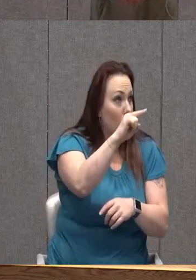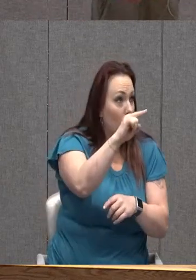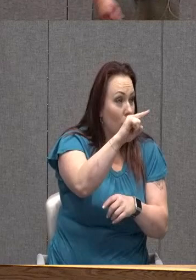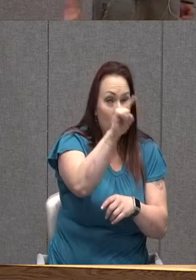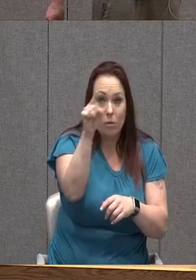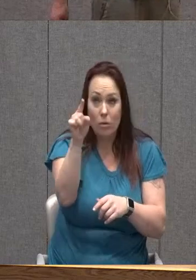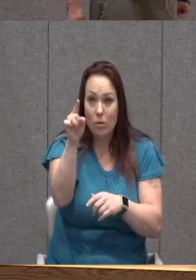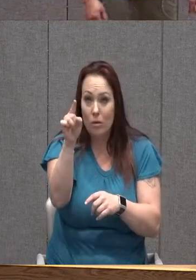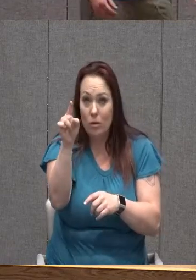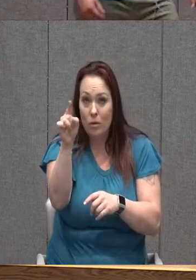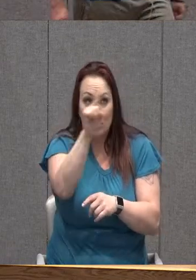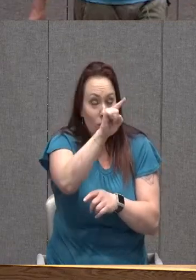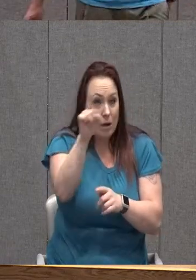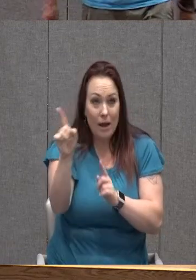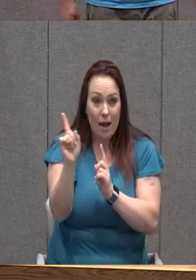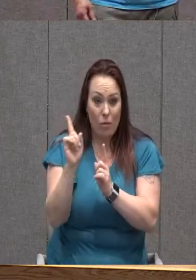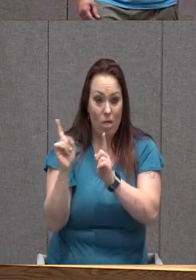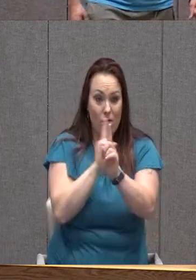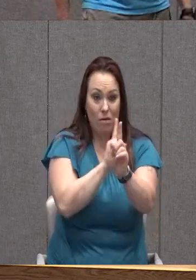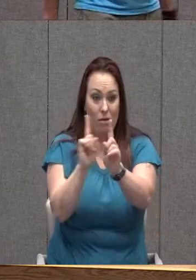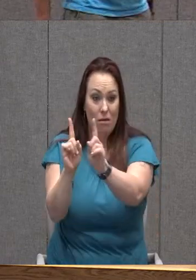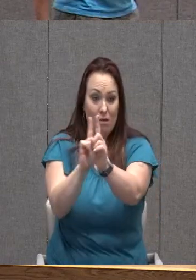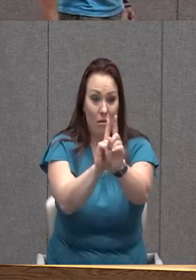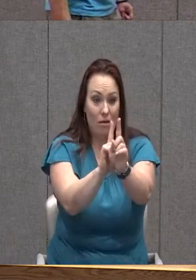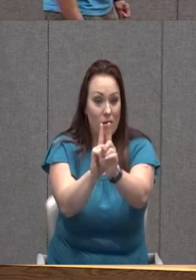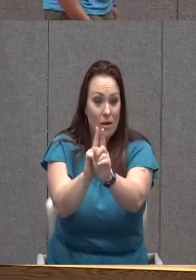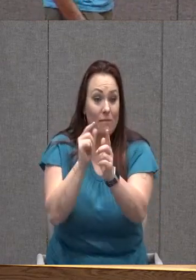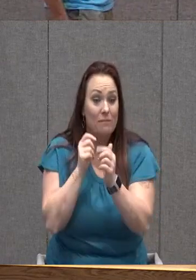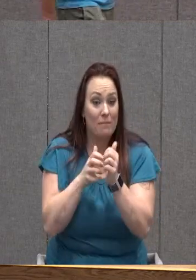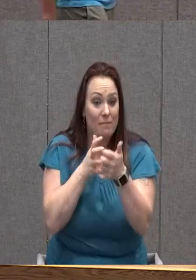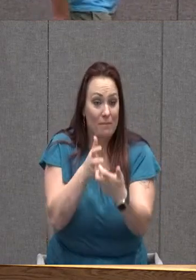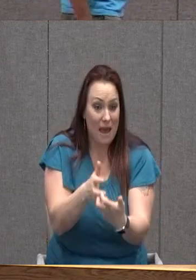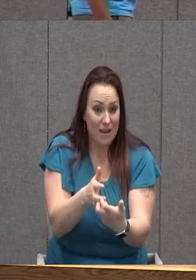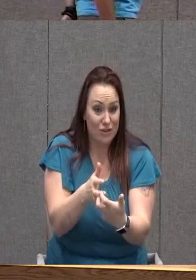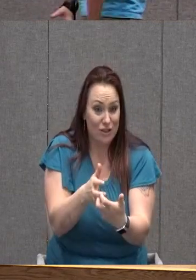And I could tell. (in foreign language)